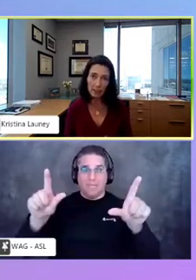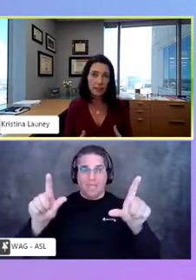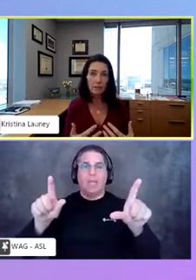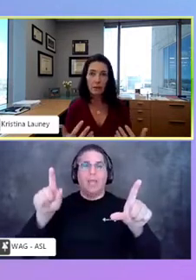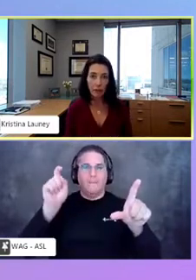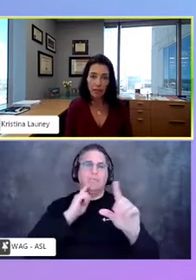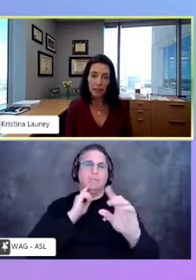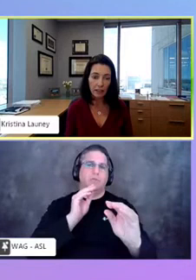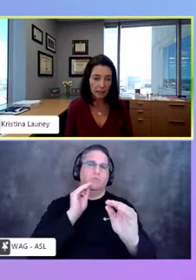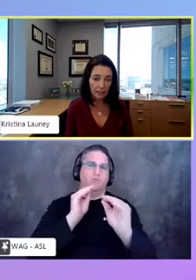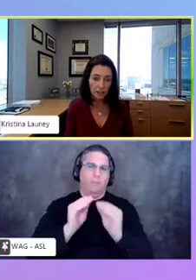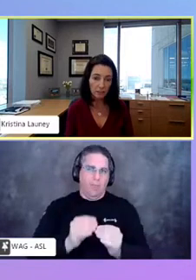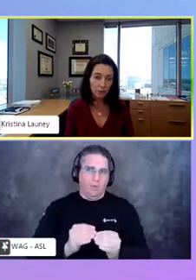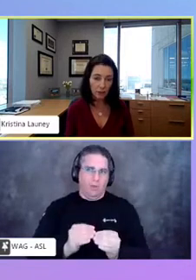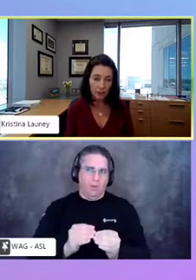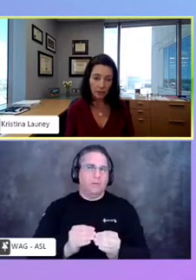you can get an order from the